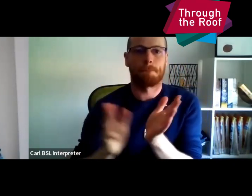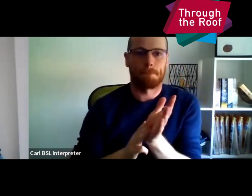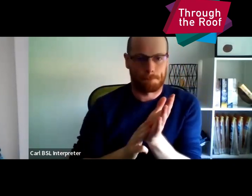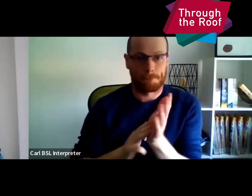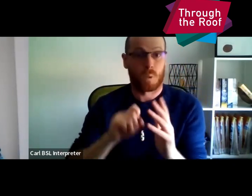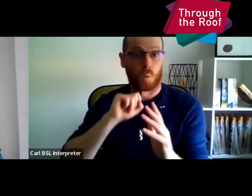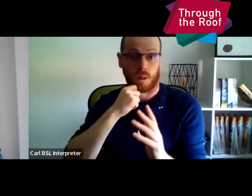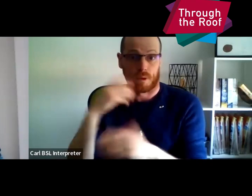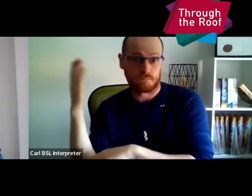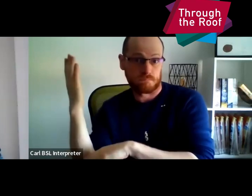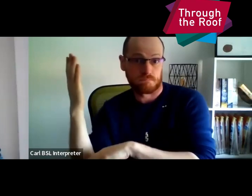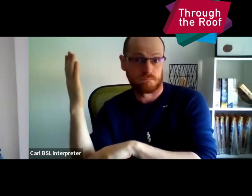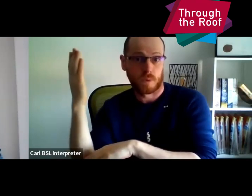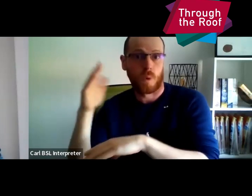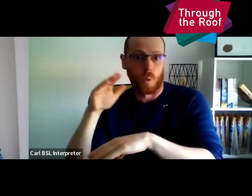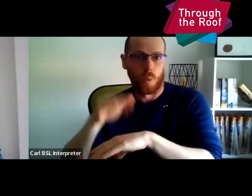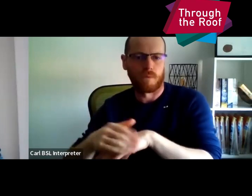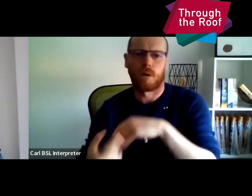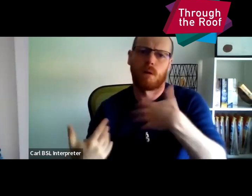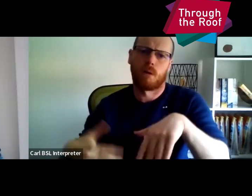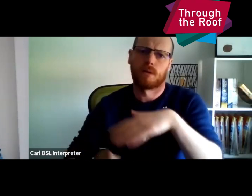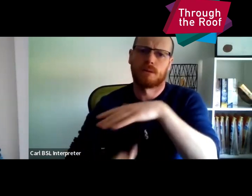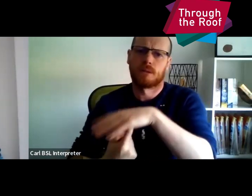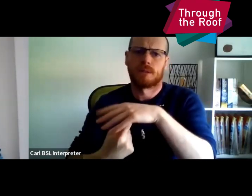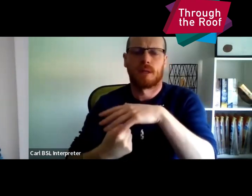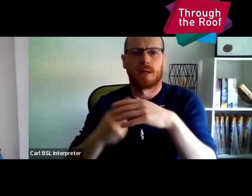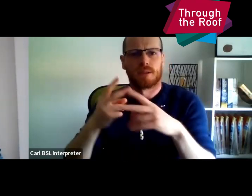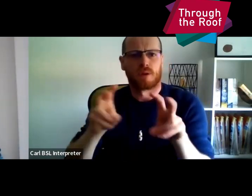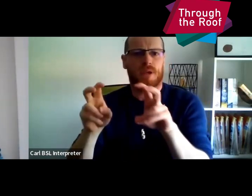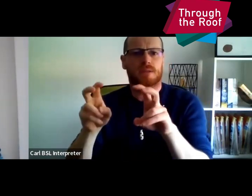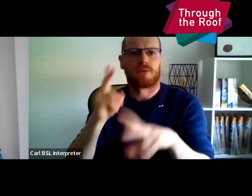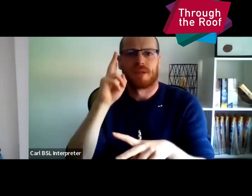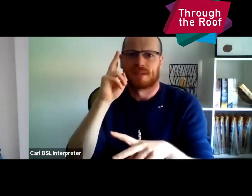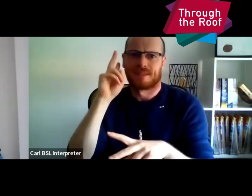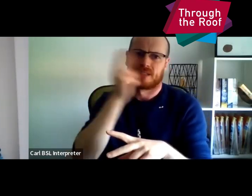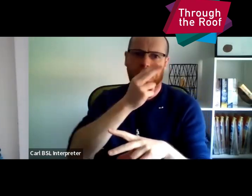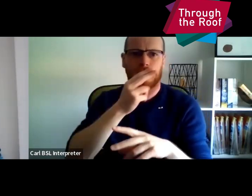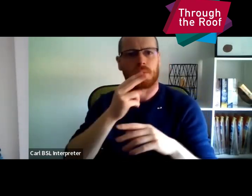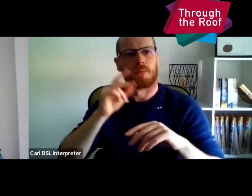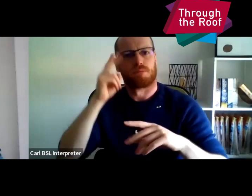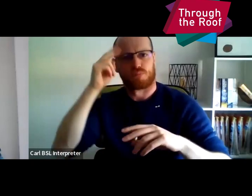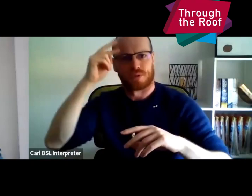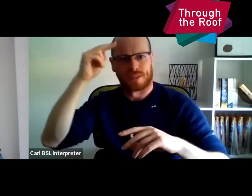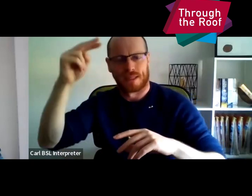important topic of sensory processing and church accessibility. So Naomi is a children's